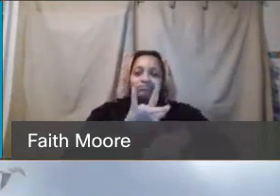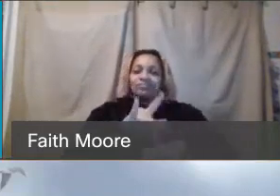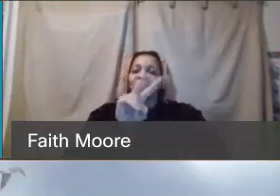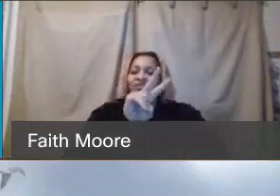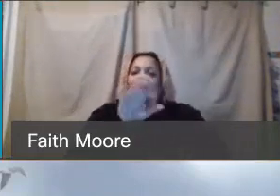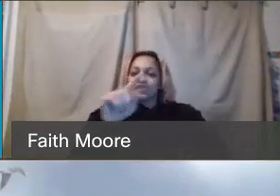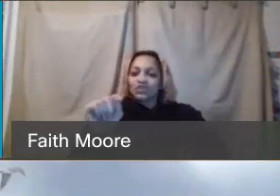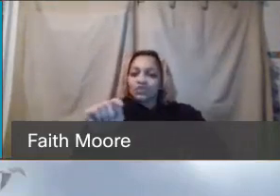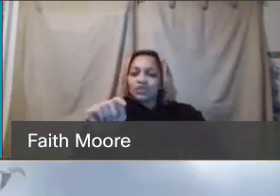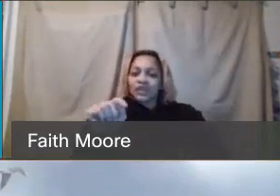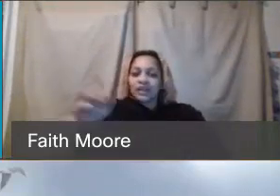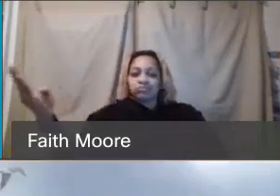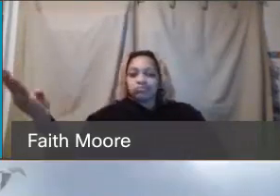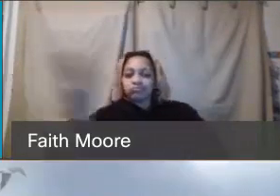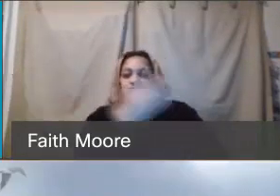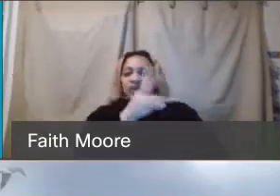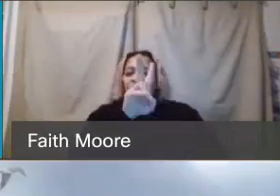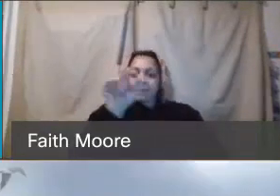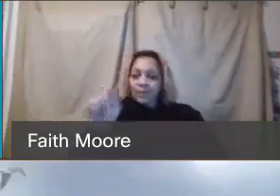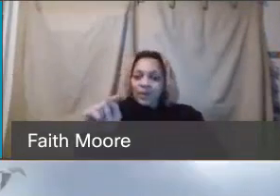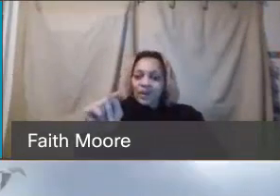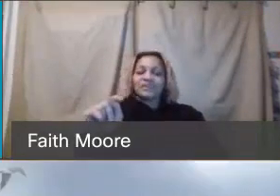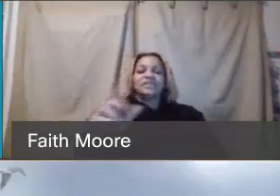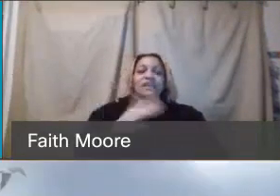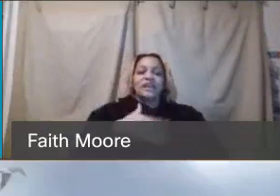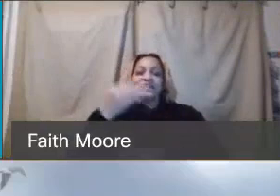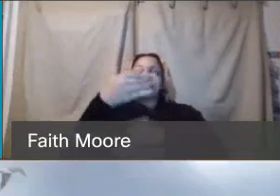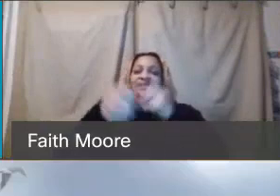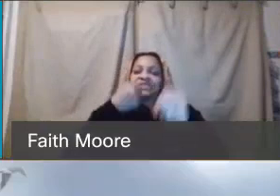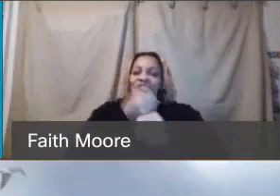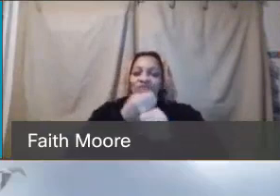I really was Vermont on the southern end. At that point. The next year we took it, um.